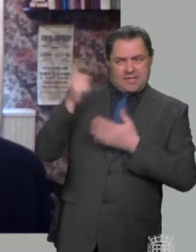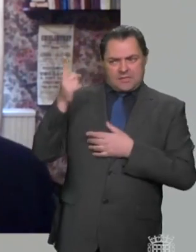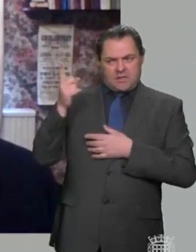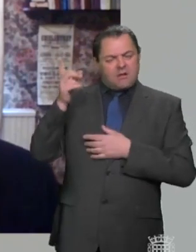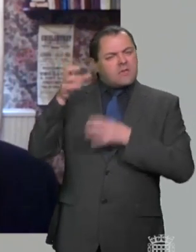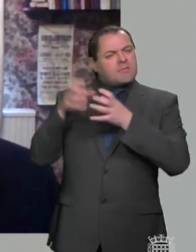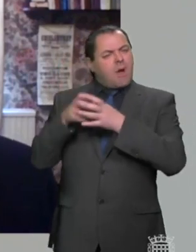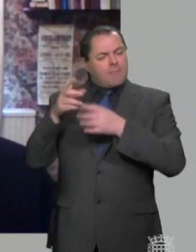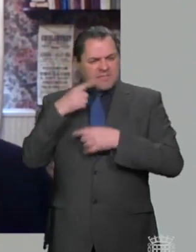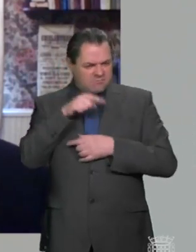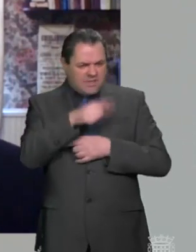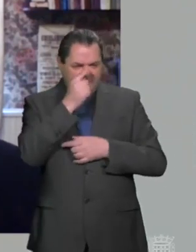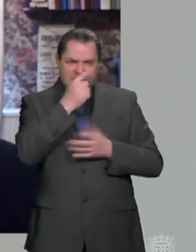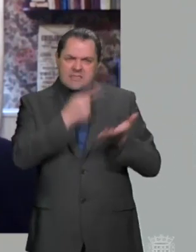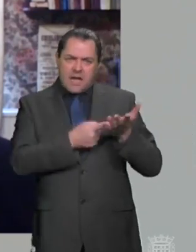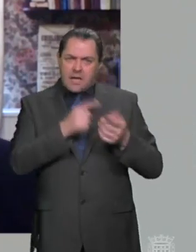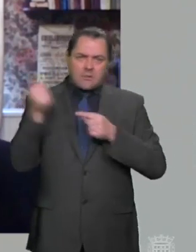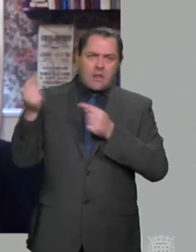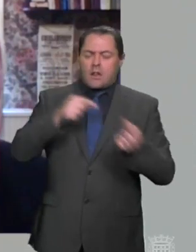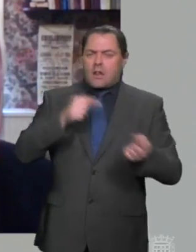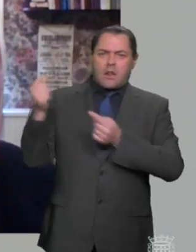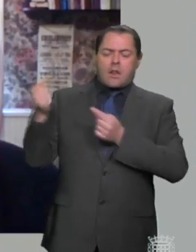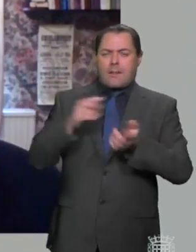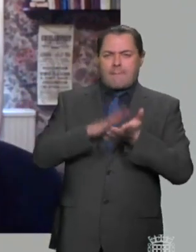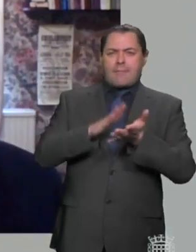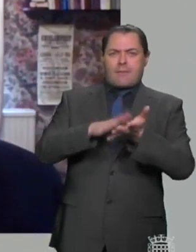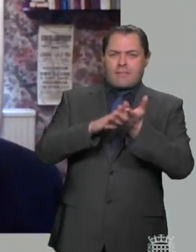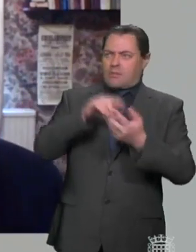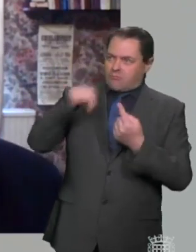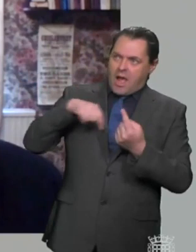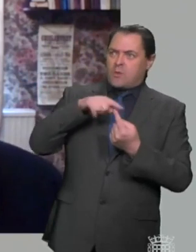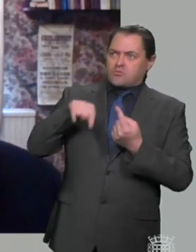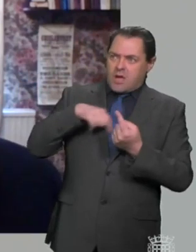differently, and they have been going around in circles for months trying to get an answer.